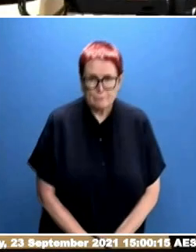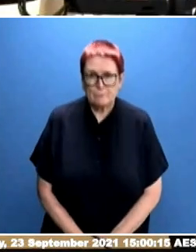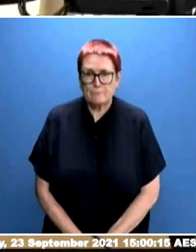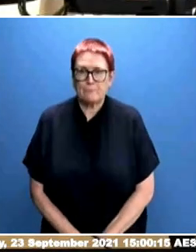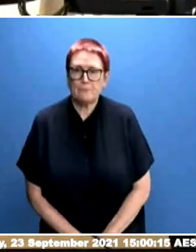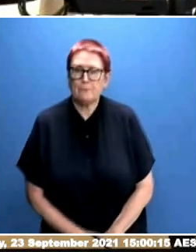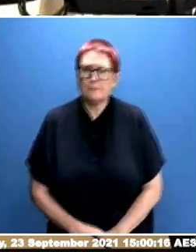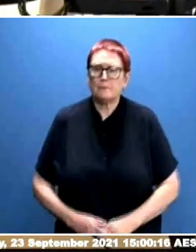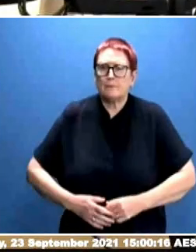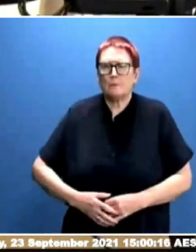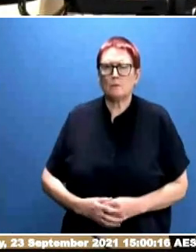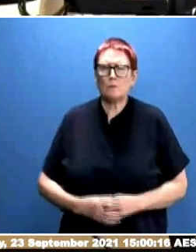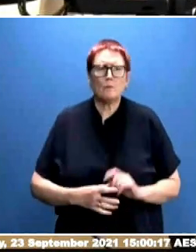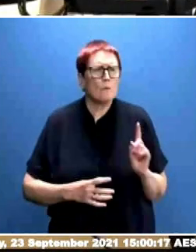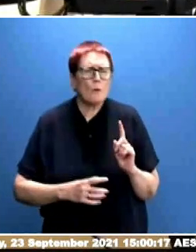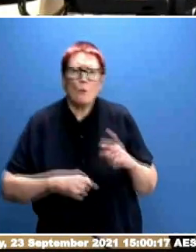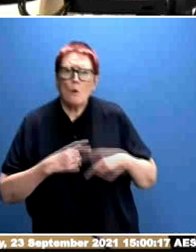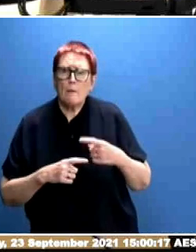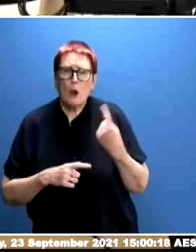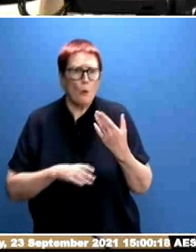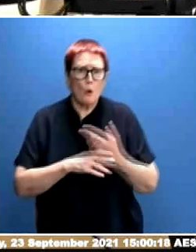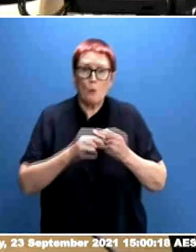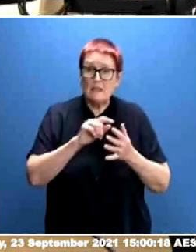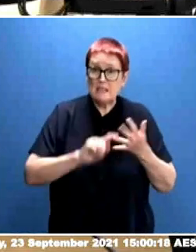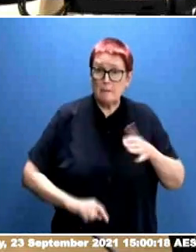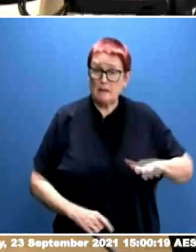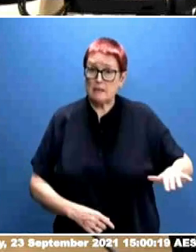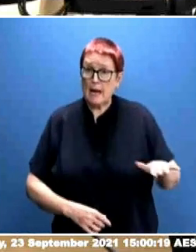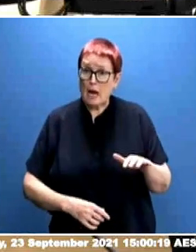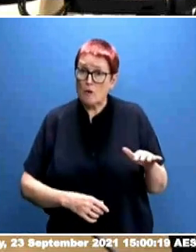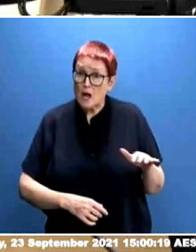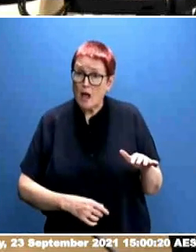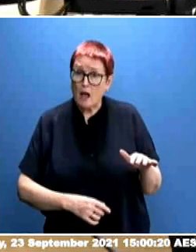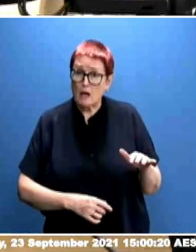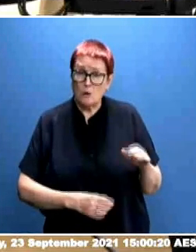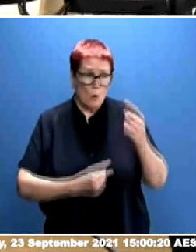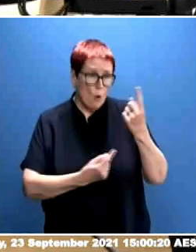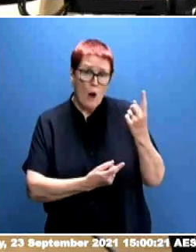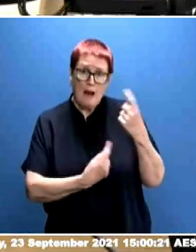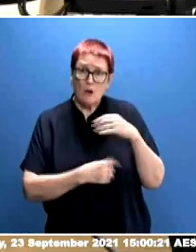advice with respect to children who have complex disability needs?